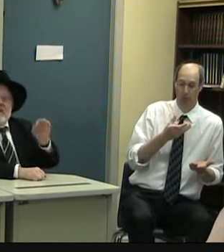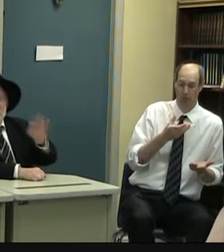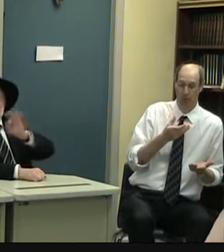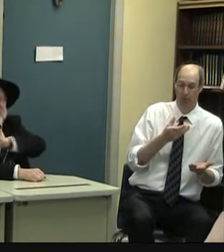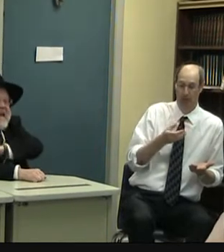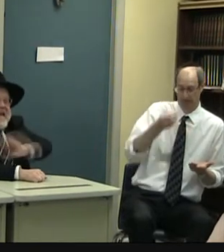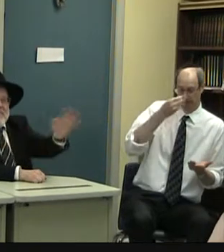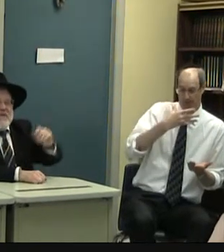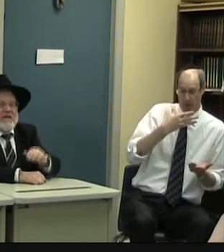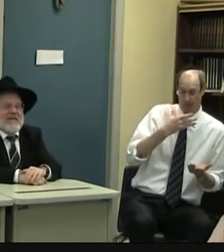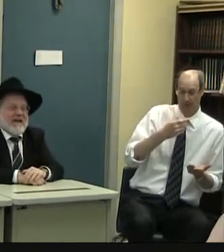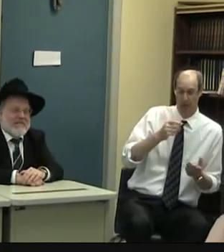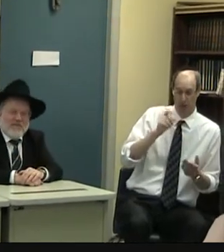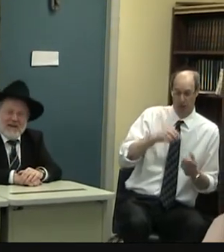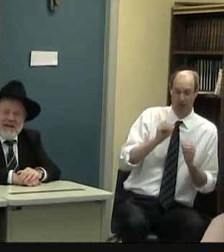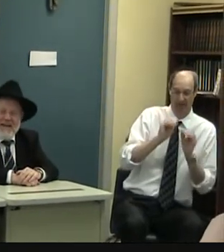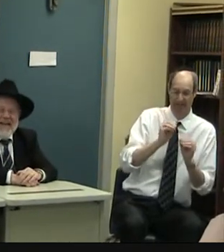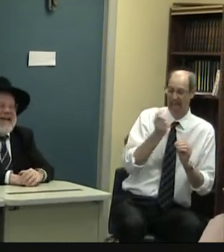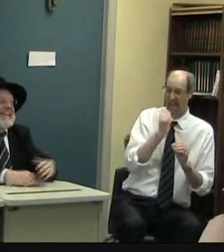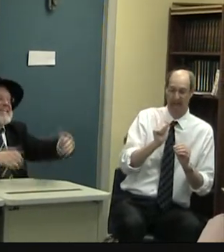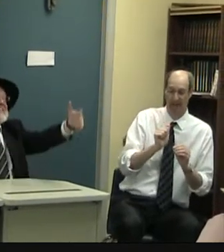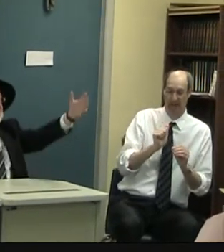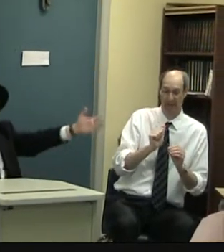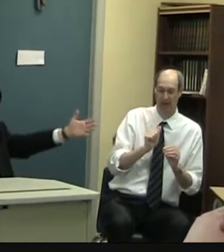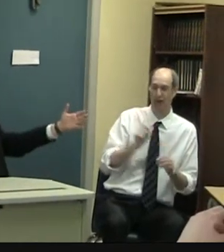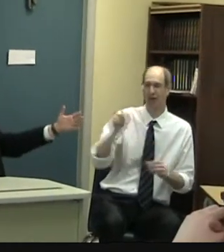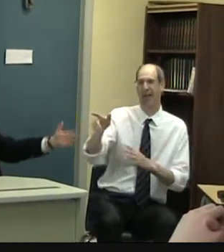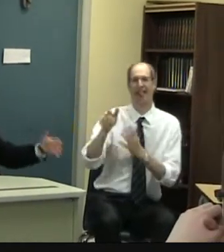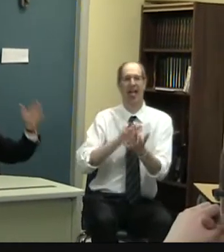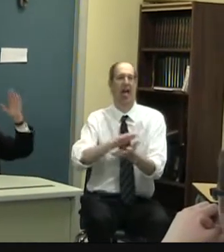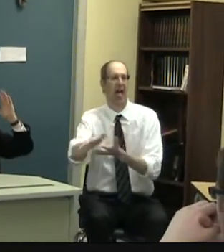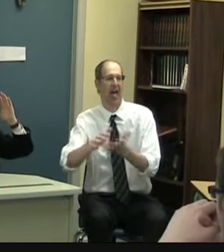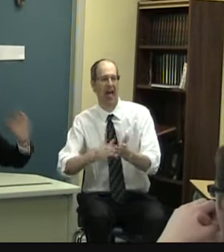invested in any opportunity that comes your way and they start laughing here there's the schlemazel